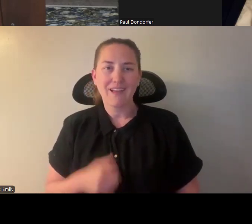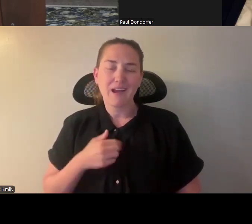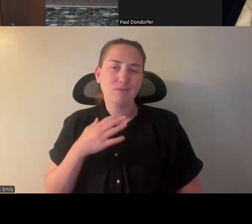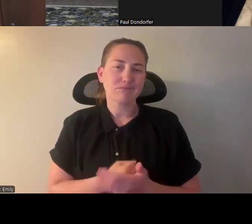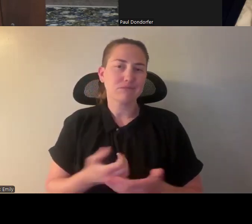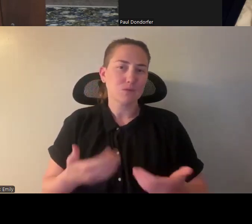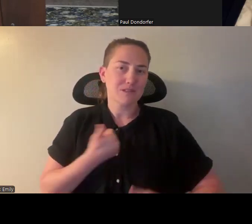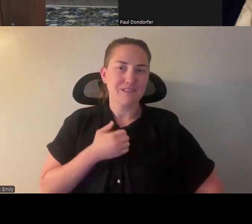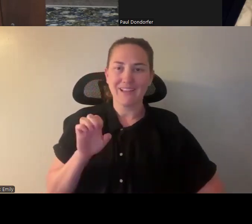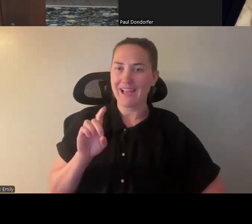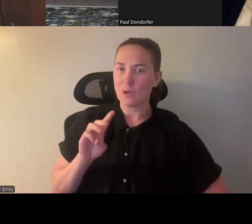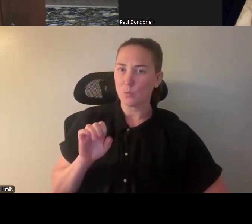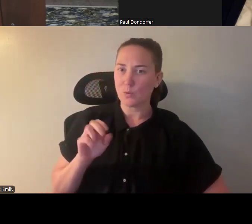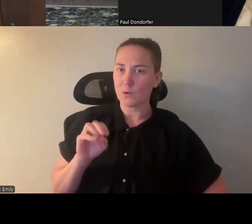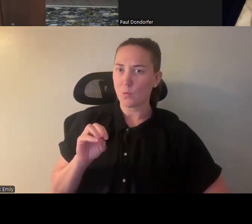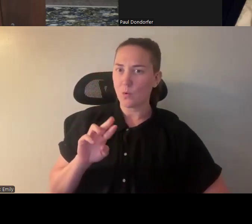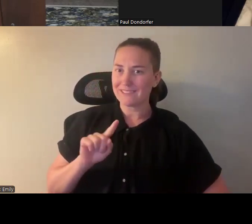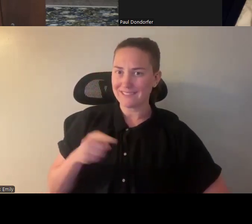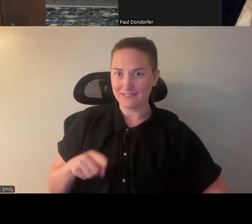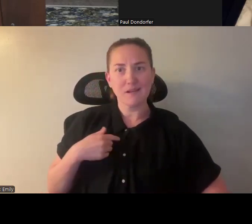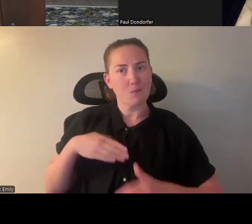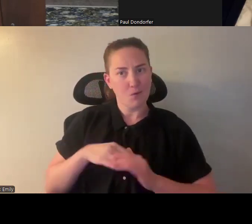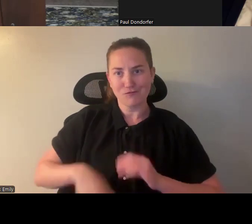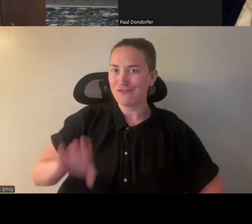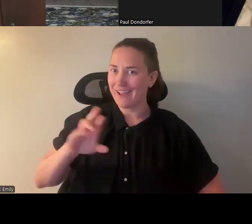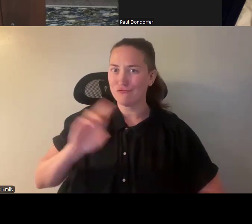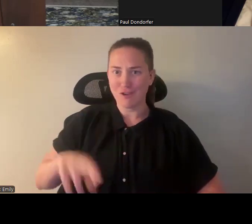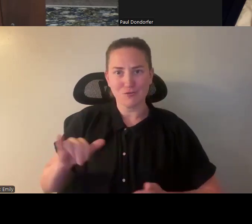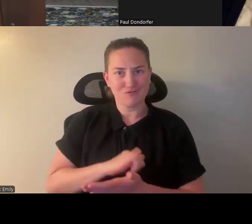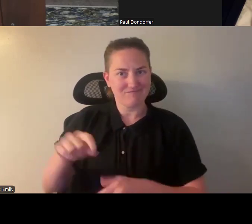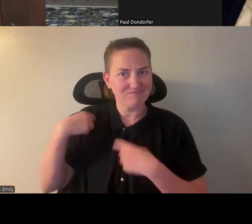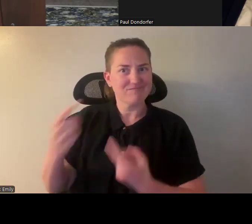Edwin Ortiz I was born and raised in Rochester New York New York for the past 25 27 years of